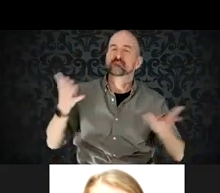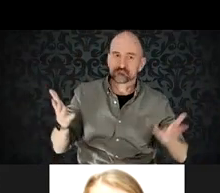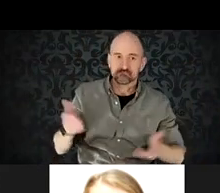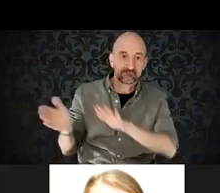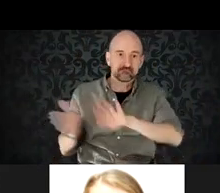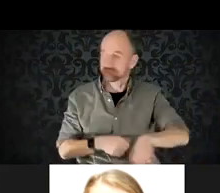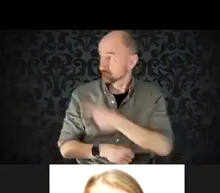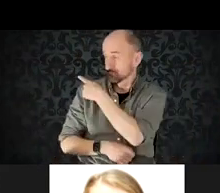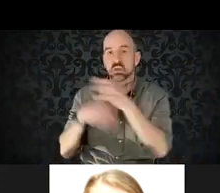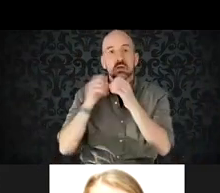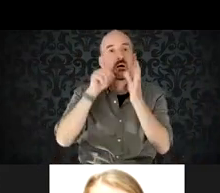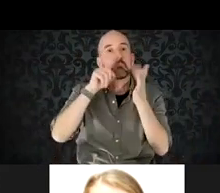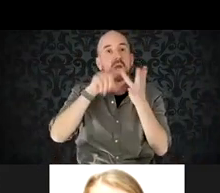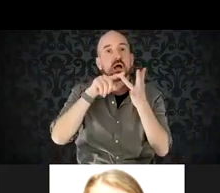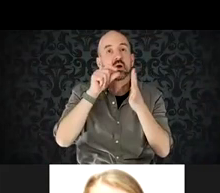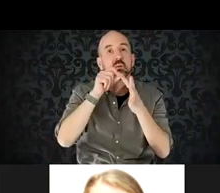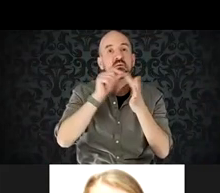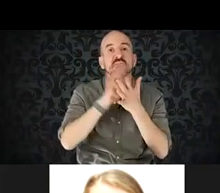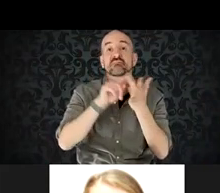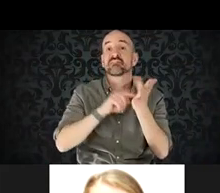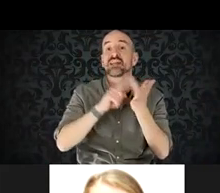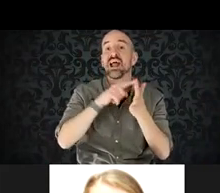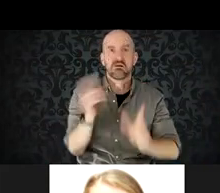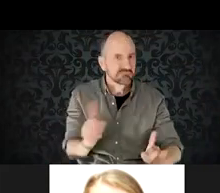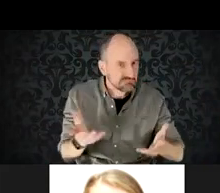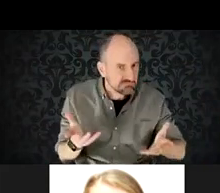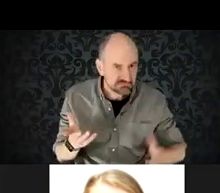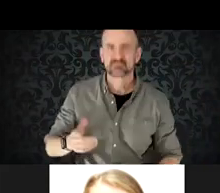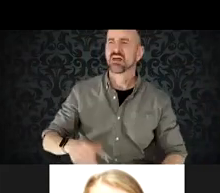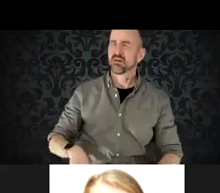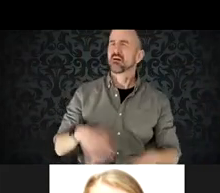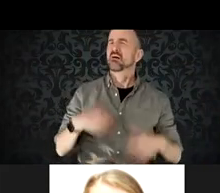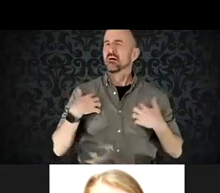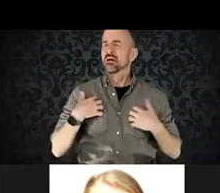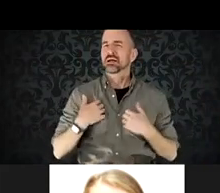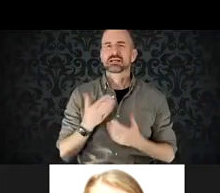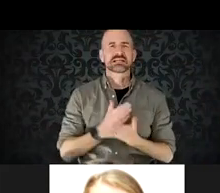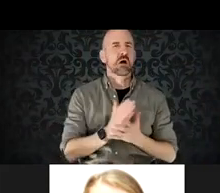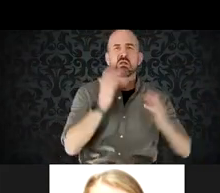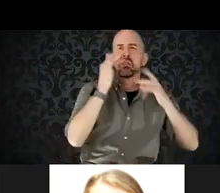introducing plans and houseplants. What is biophilia? This is a term that has